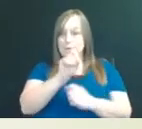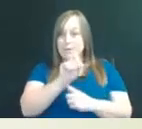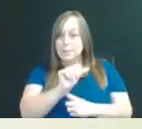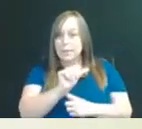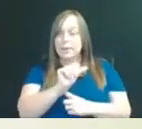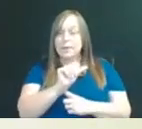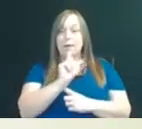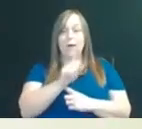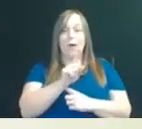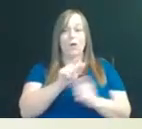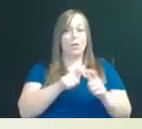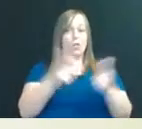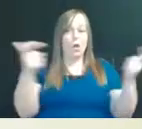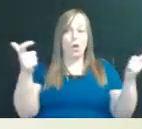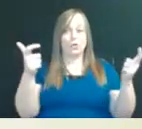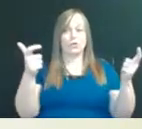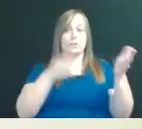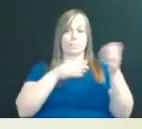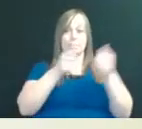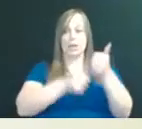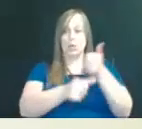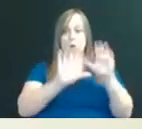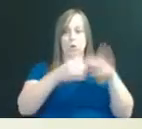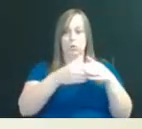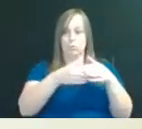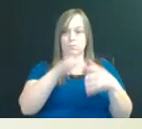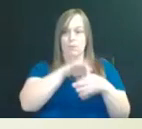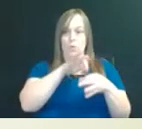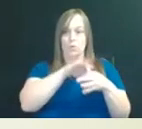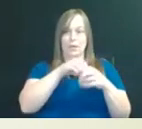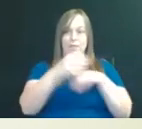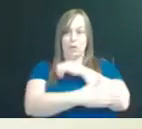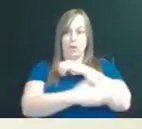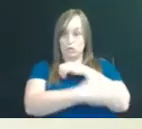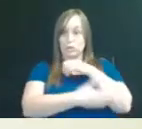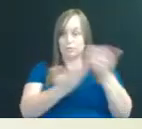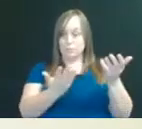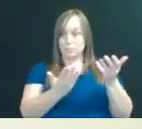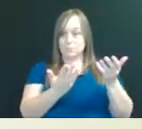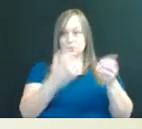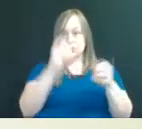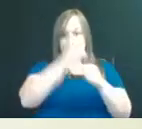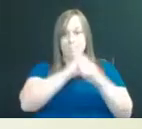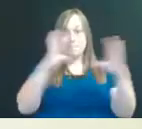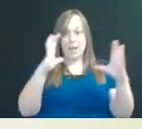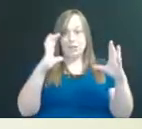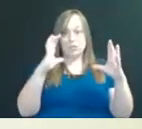are the largest minority voting group in the country. So imagine what a difference that can make